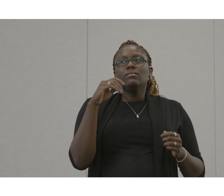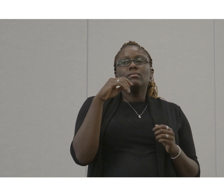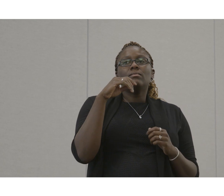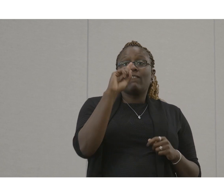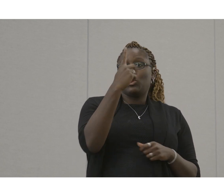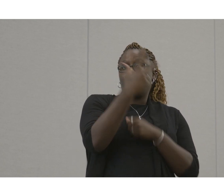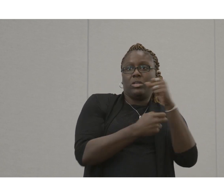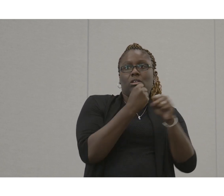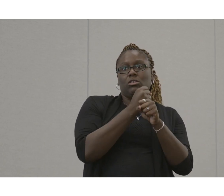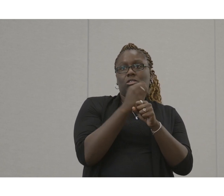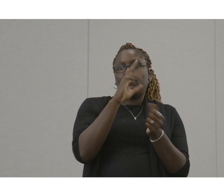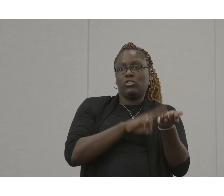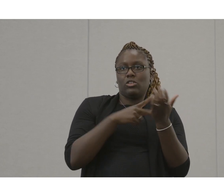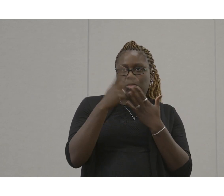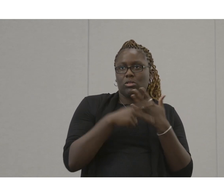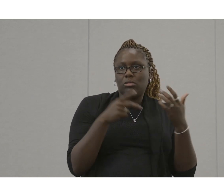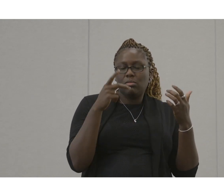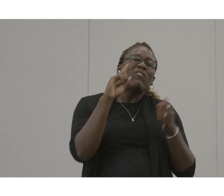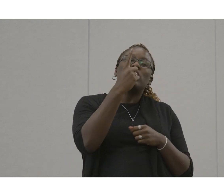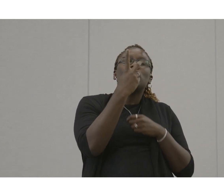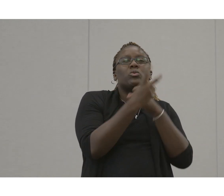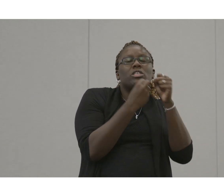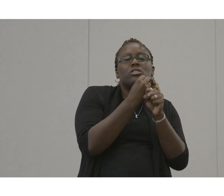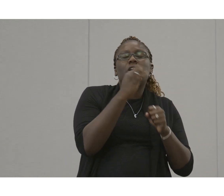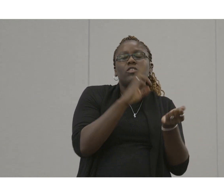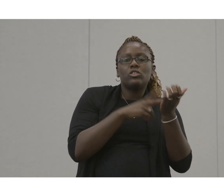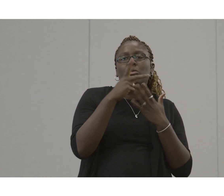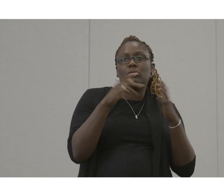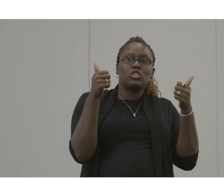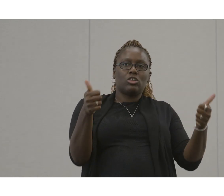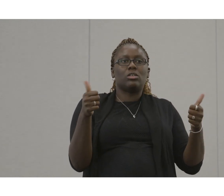The first three years of my nursing program. Well, the first two years were good.